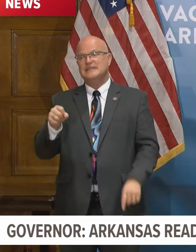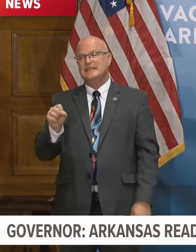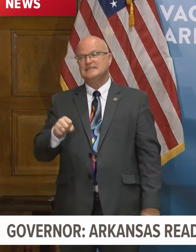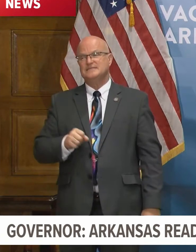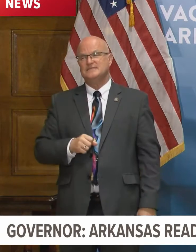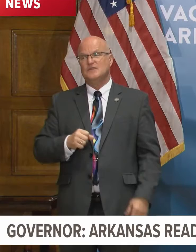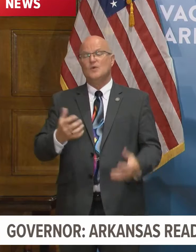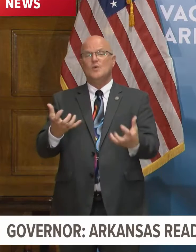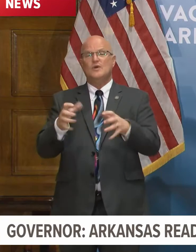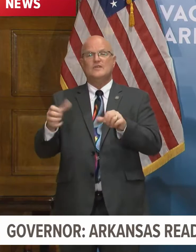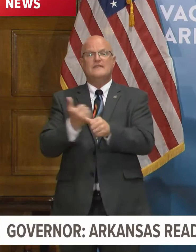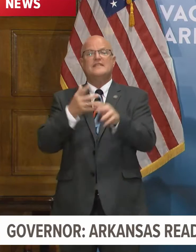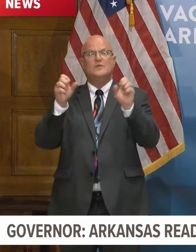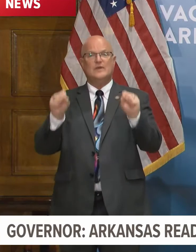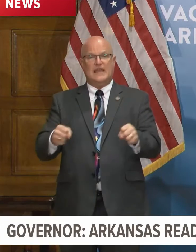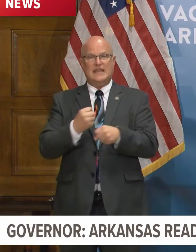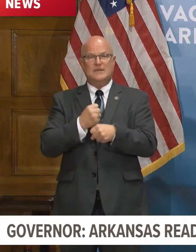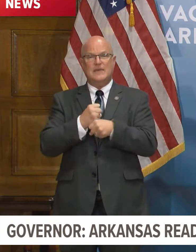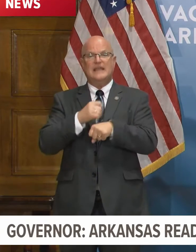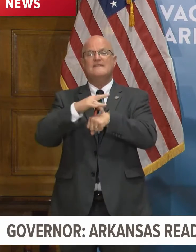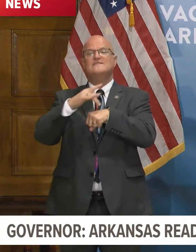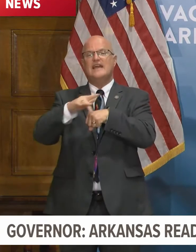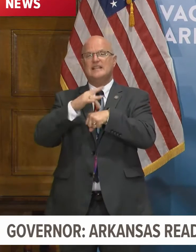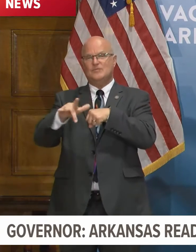We want to do everything we can to make it as available as possible.